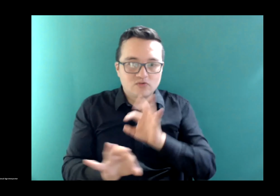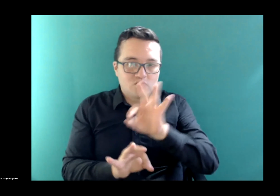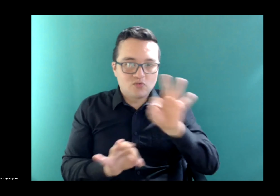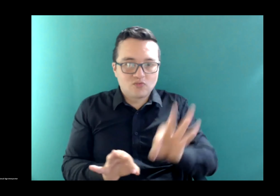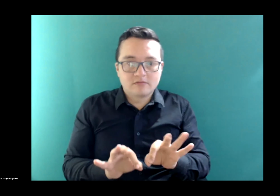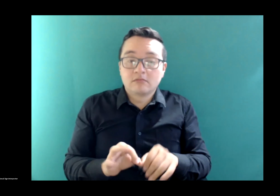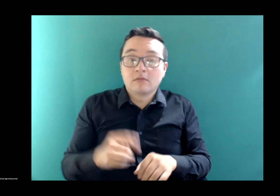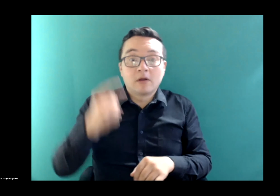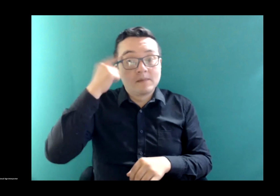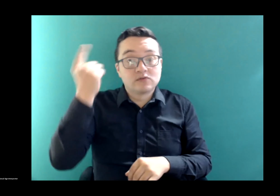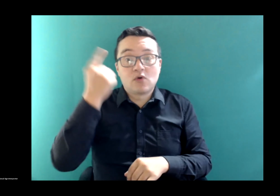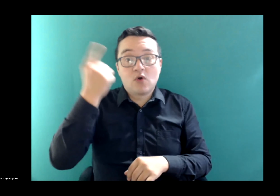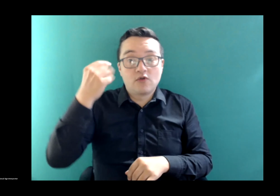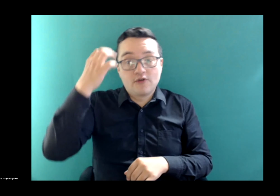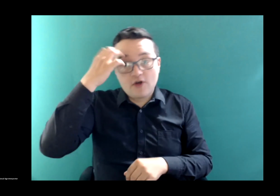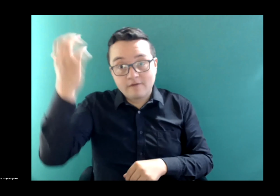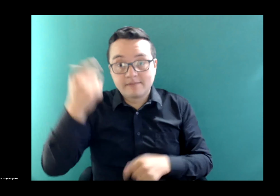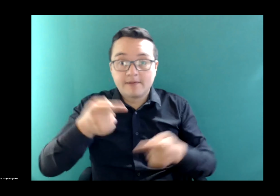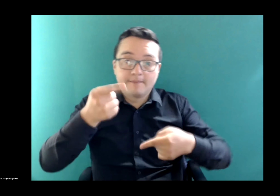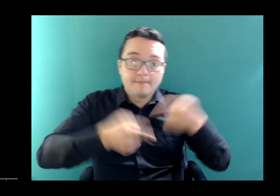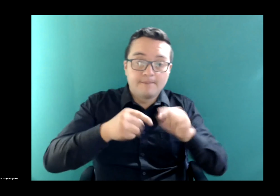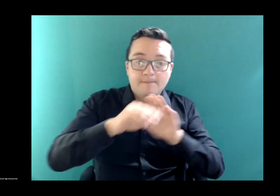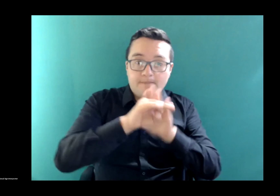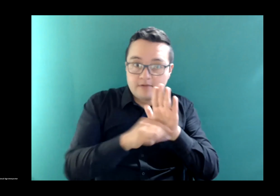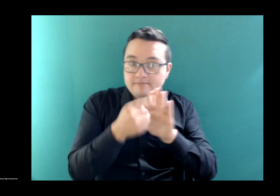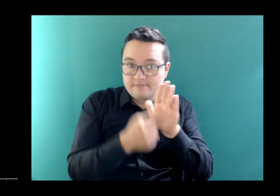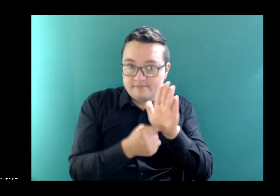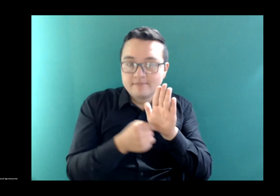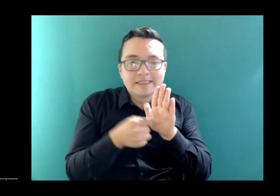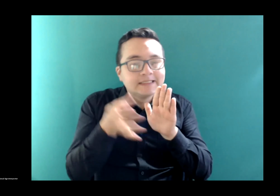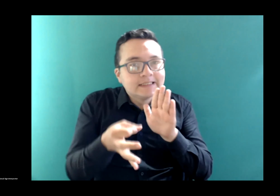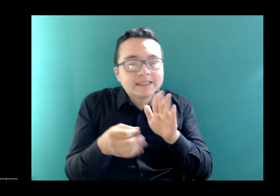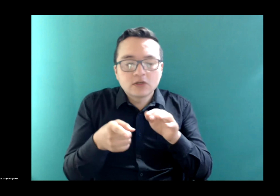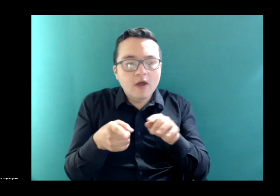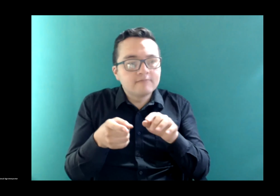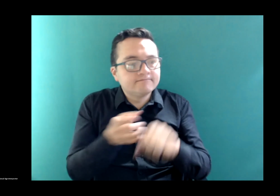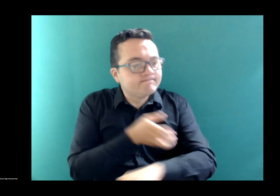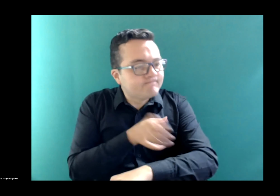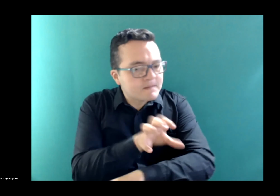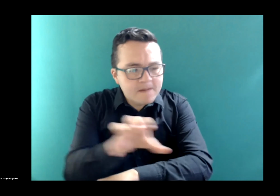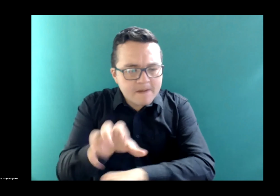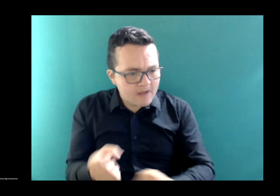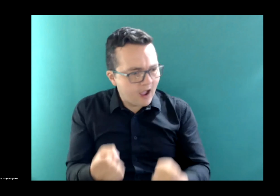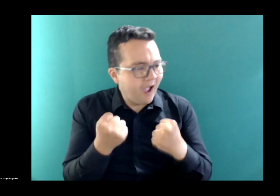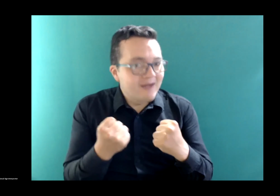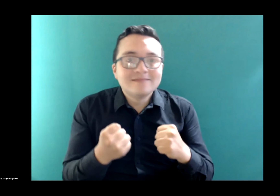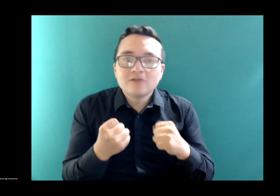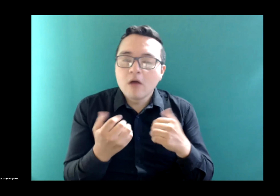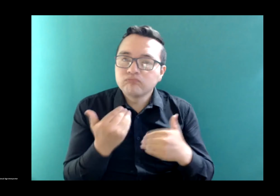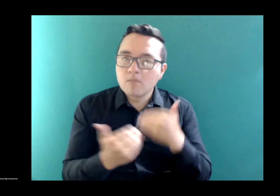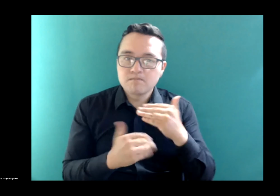If there are other questions, I would want to take on those questions. My submission is